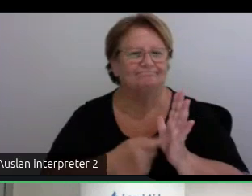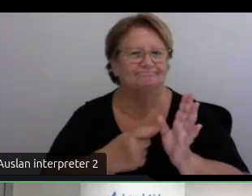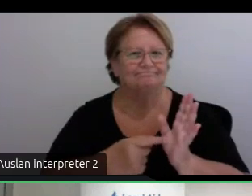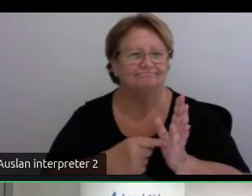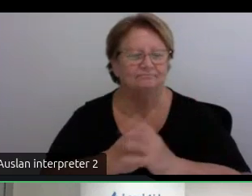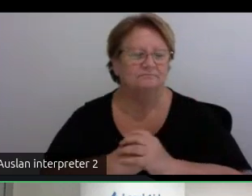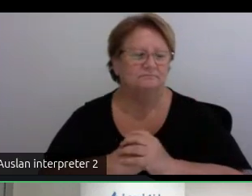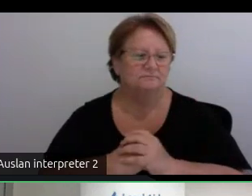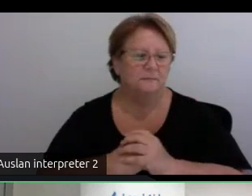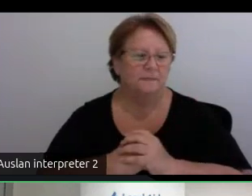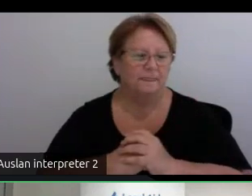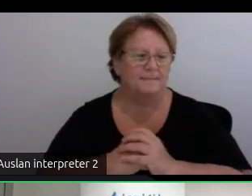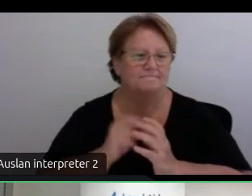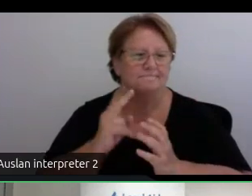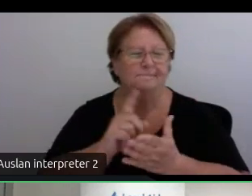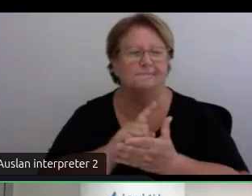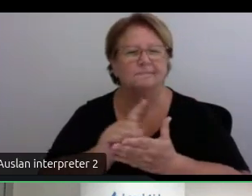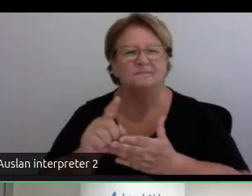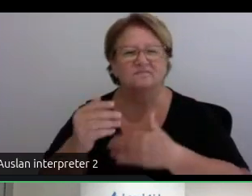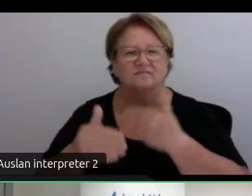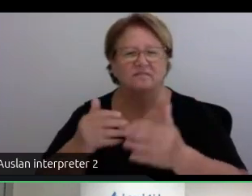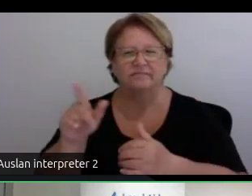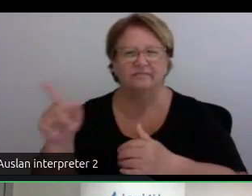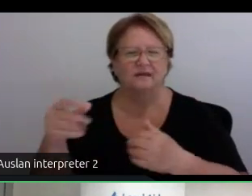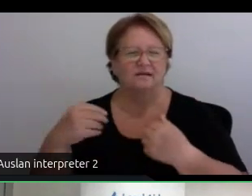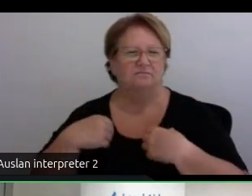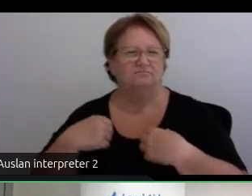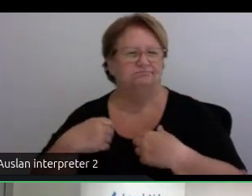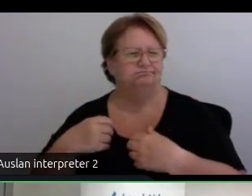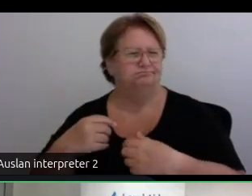um as it goes along, they might have issues with the claims management company overpromising,